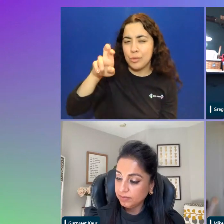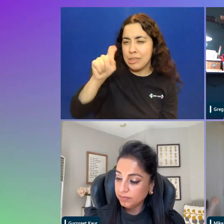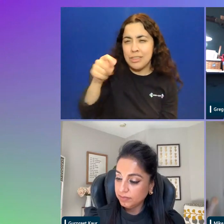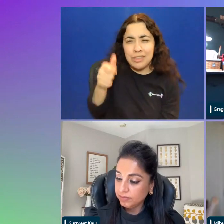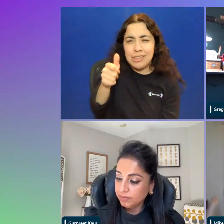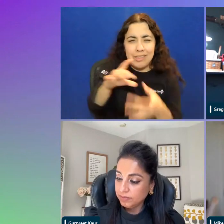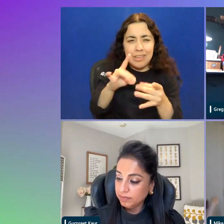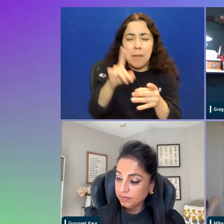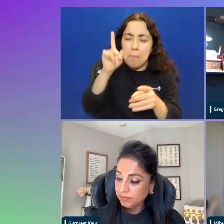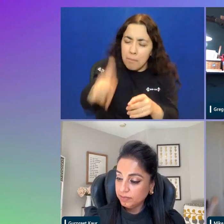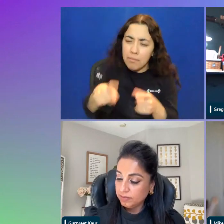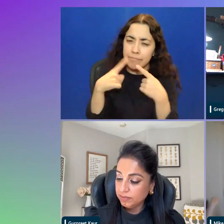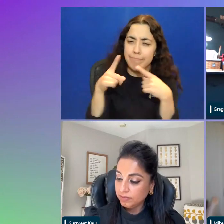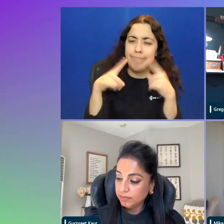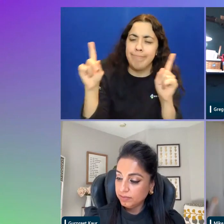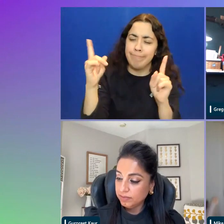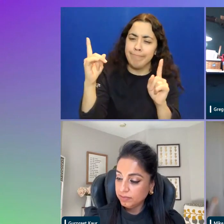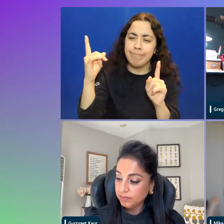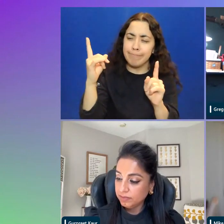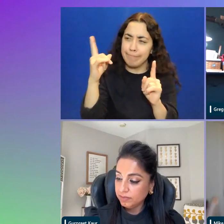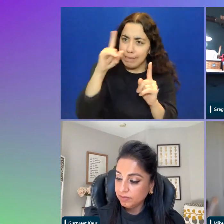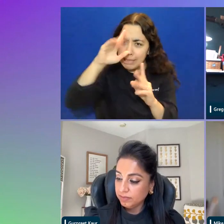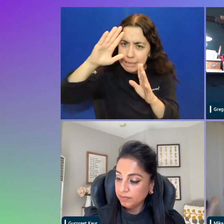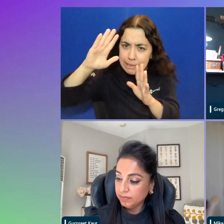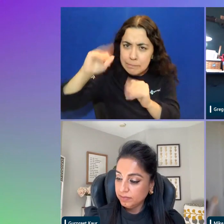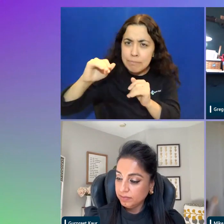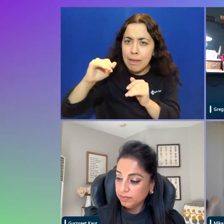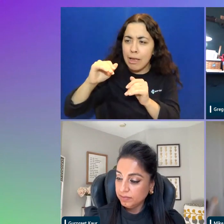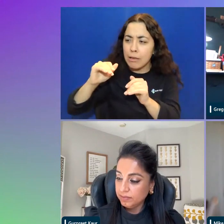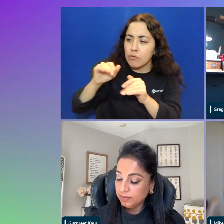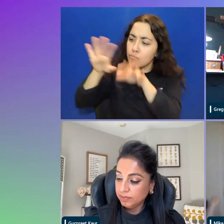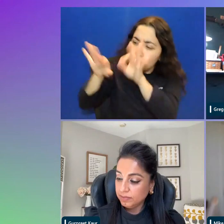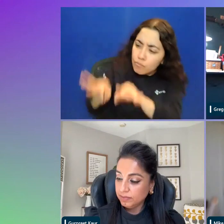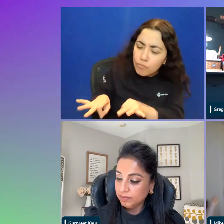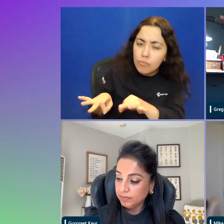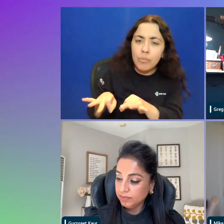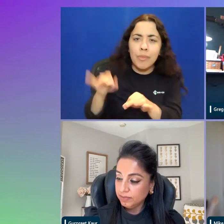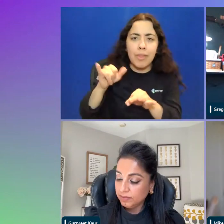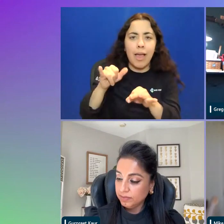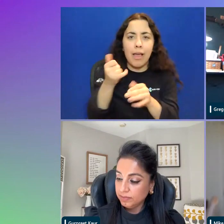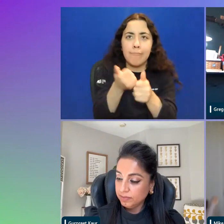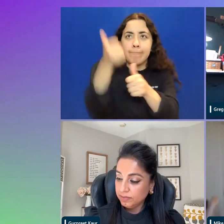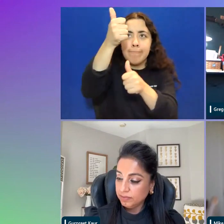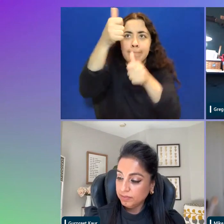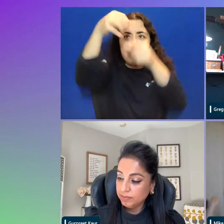build an expectation and an infrastructure and sort of a